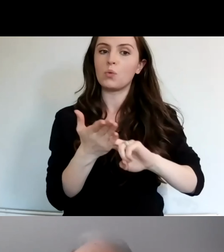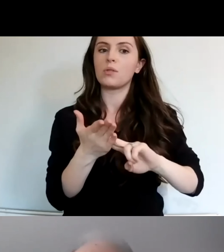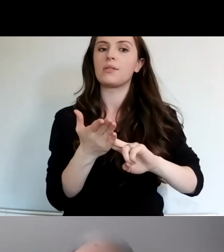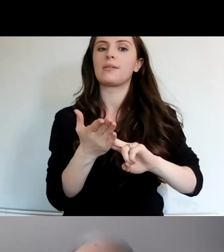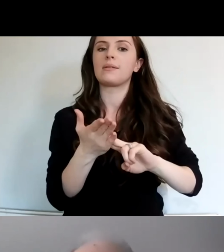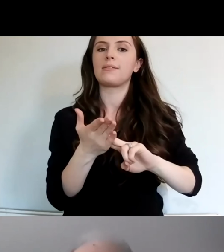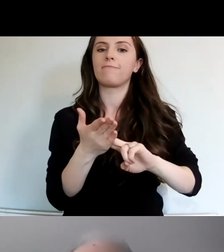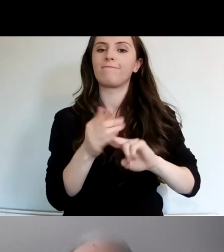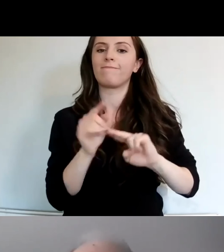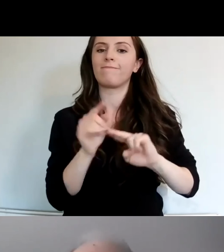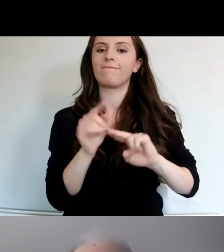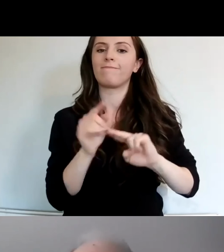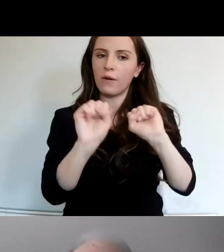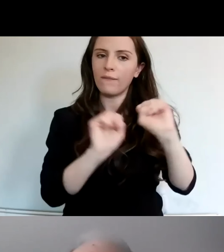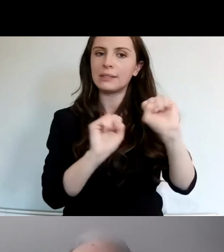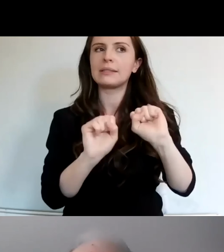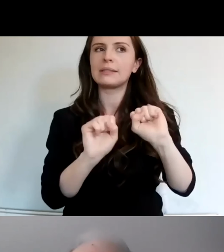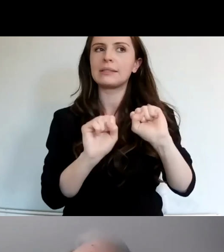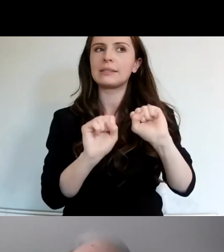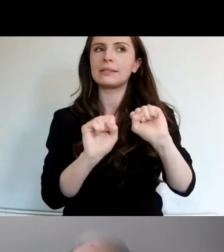a piece of technology, et cetera?